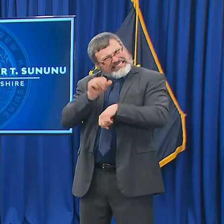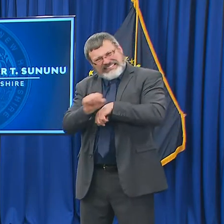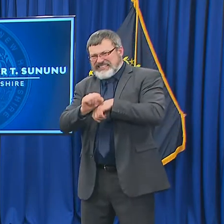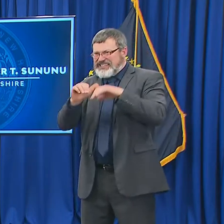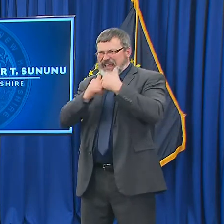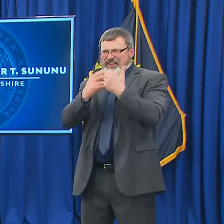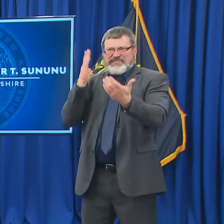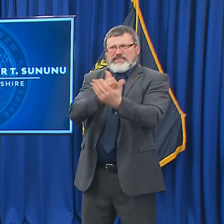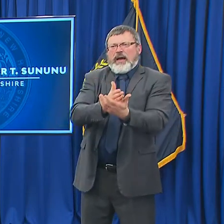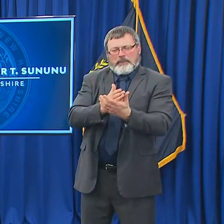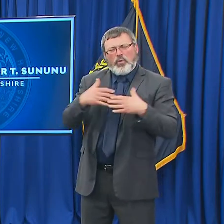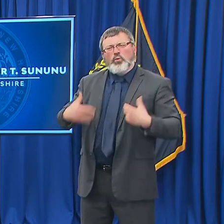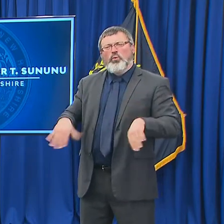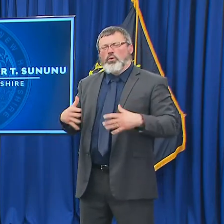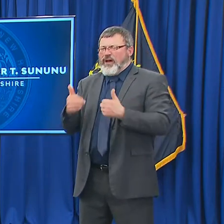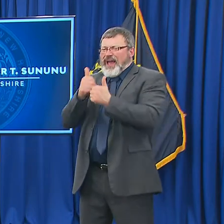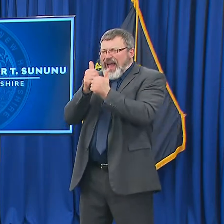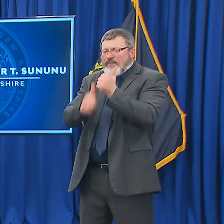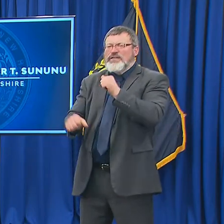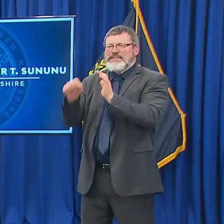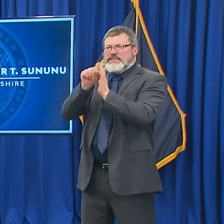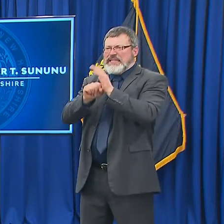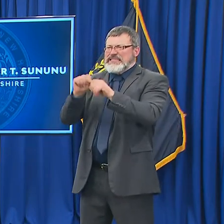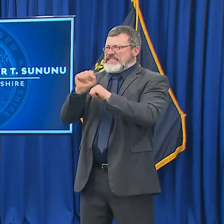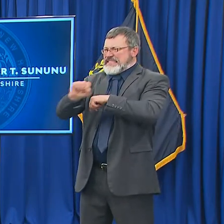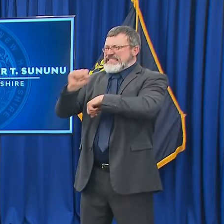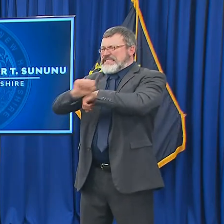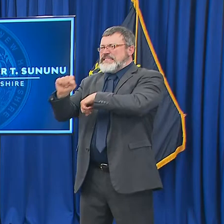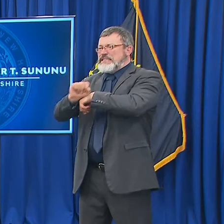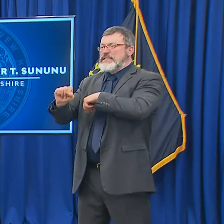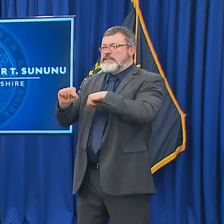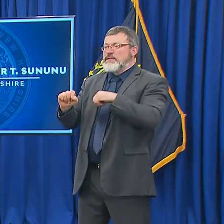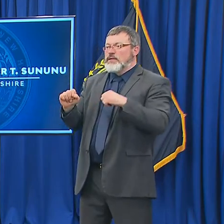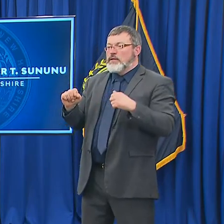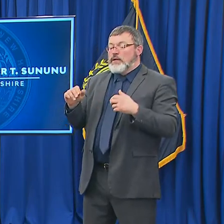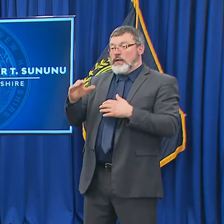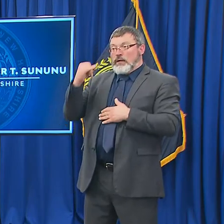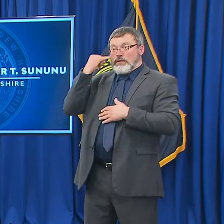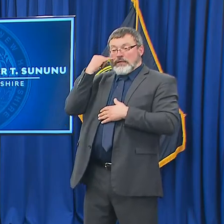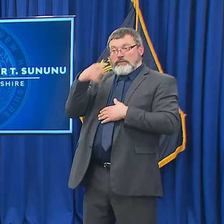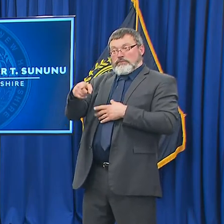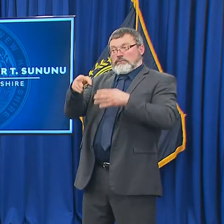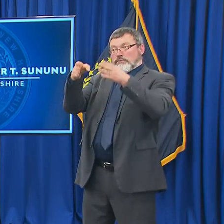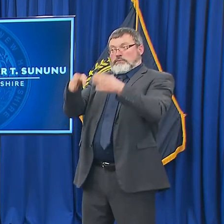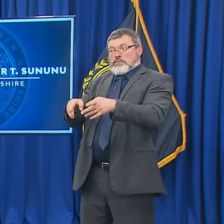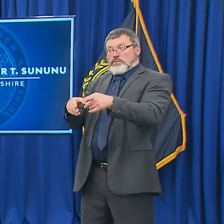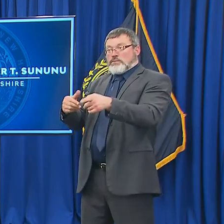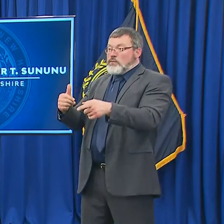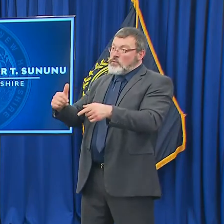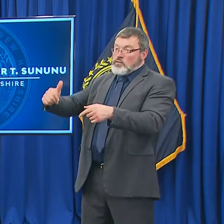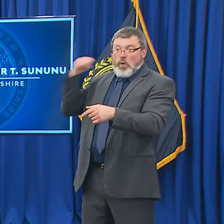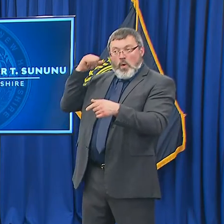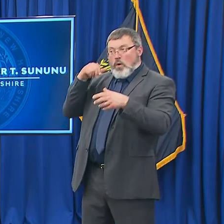That's the most important part how you manage around it is the most. And that's why I mean, obviously, you know we talk about control the virus.